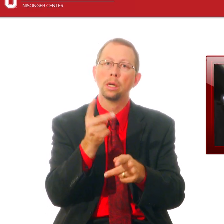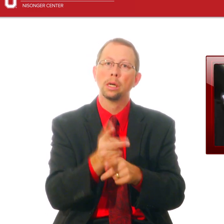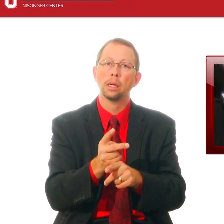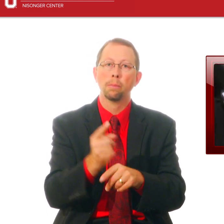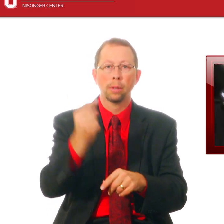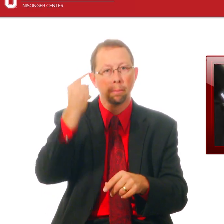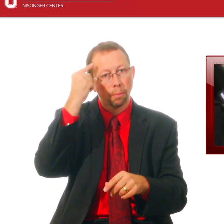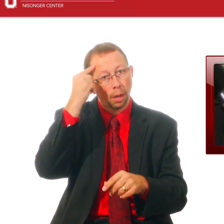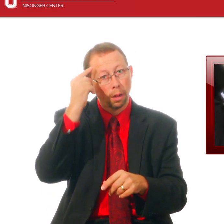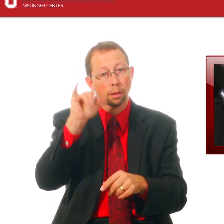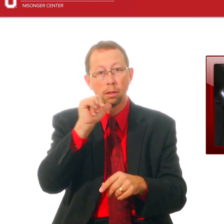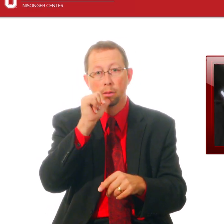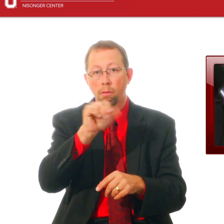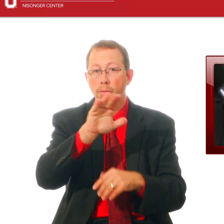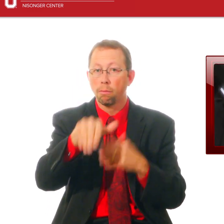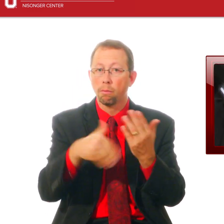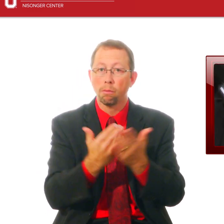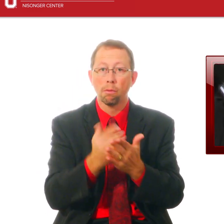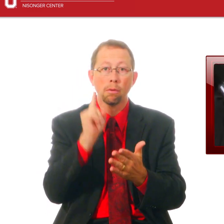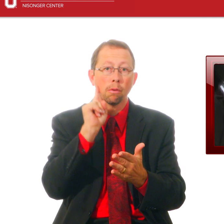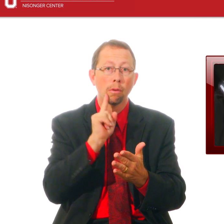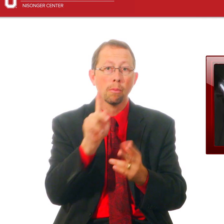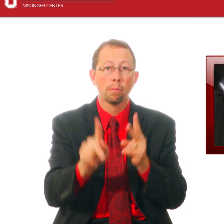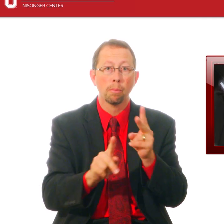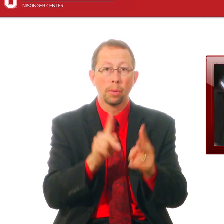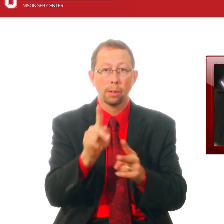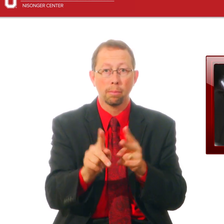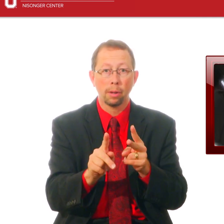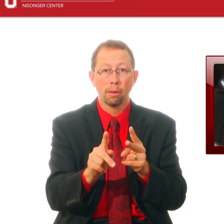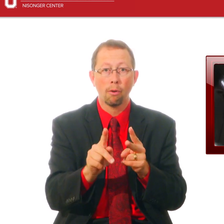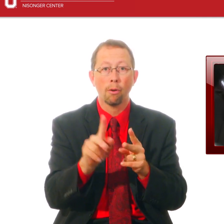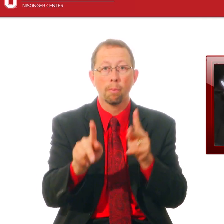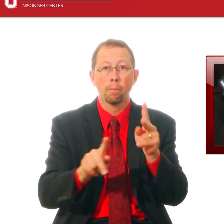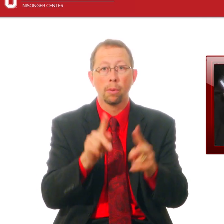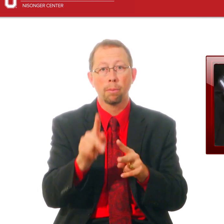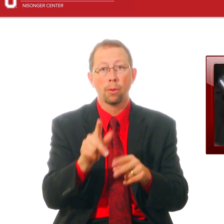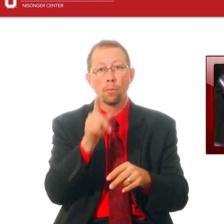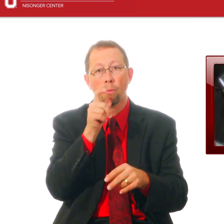Also, keep in mind that not all deaf people